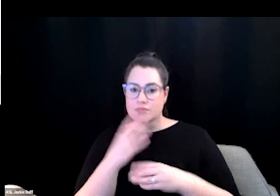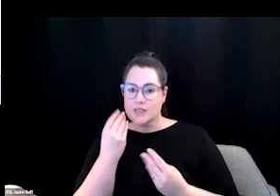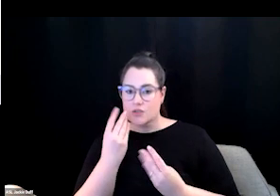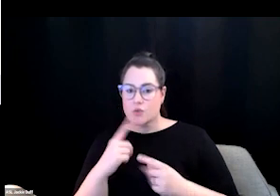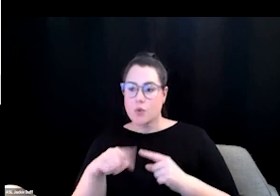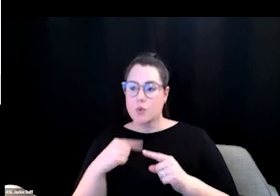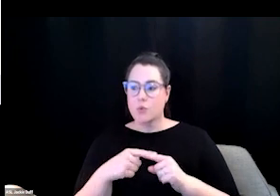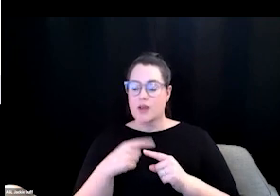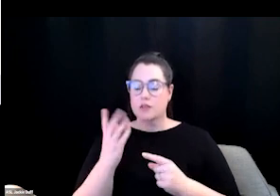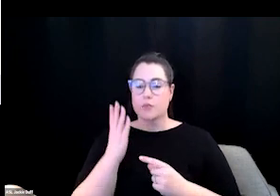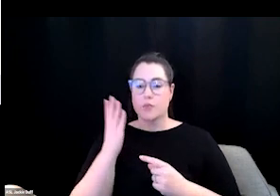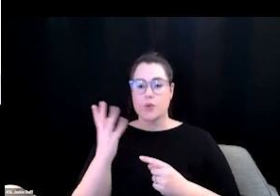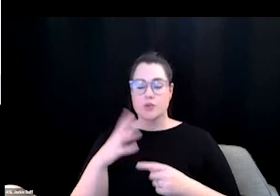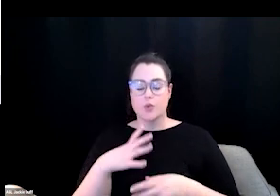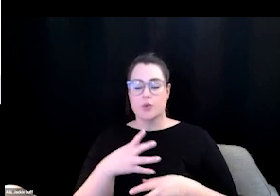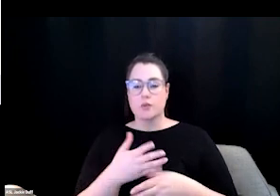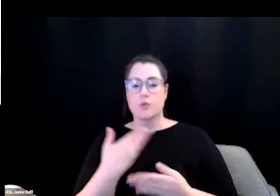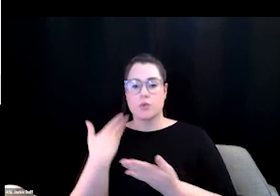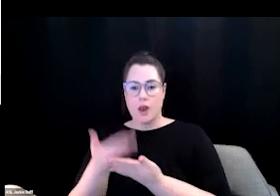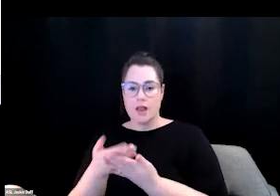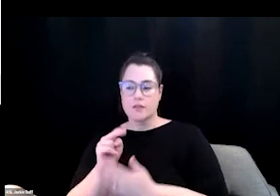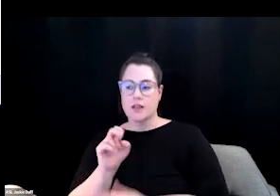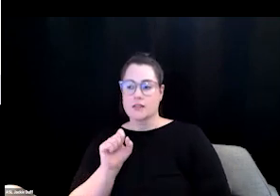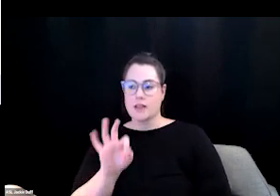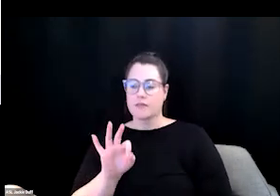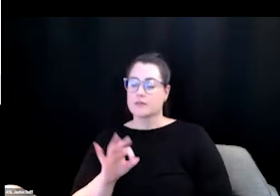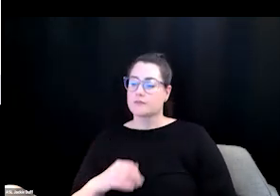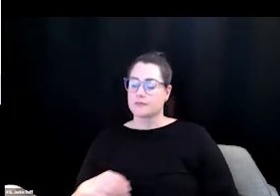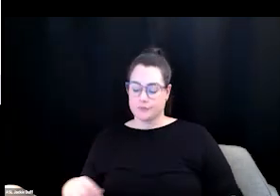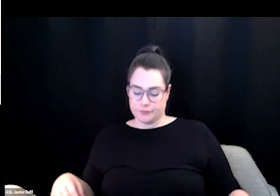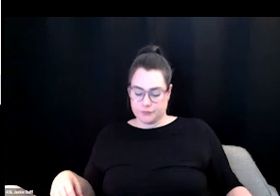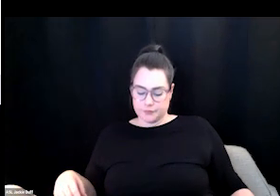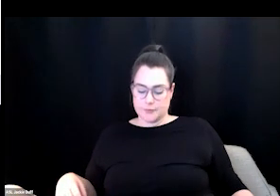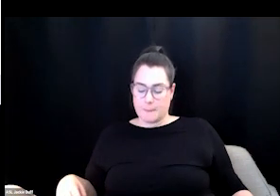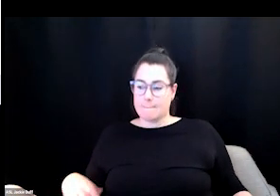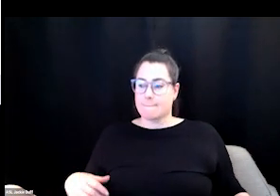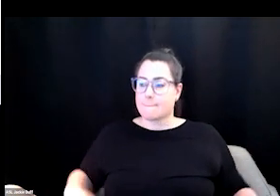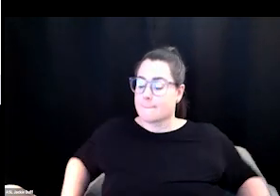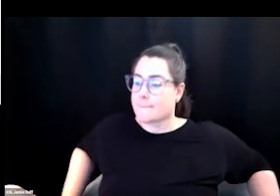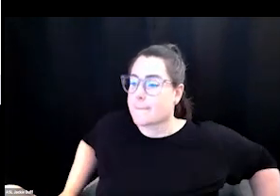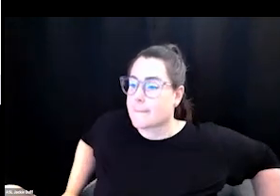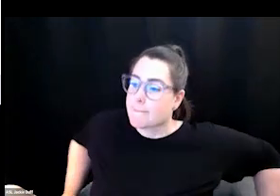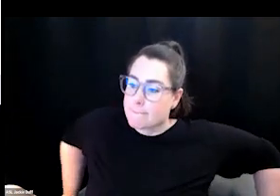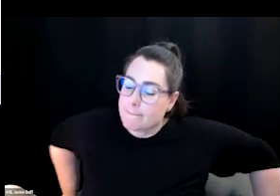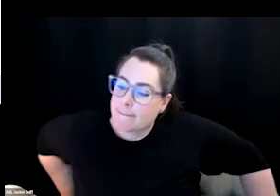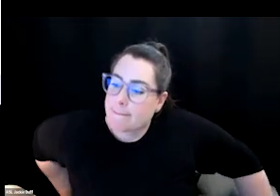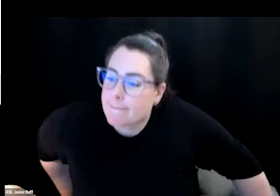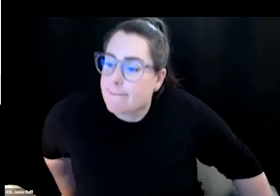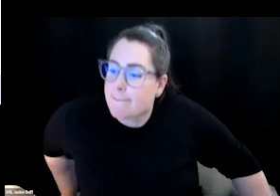All right. The next slide is to Check Your Proposal Status. So how do I know my proposal is in and NSF can see it?